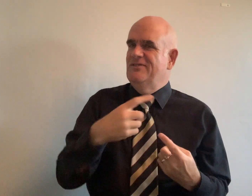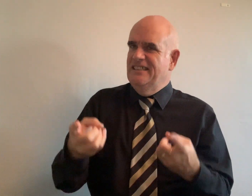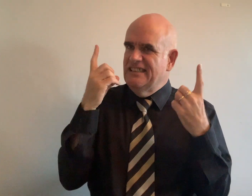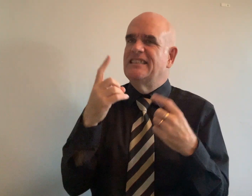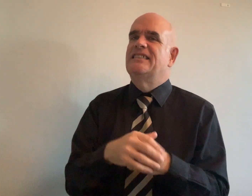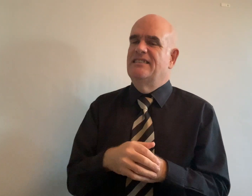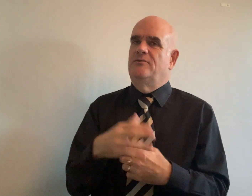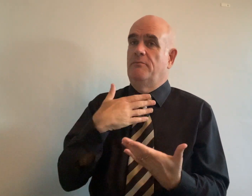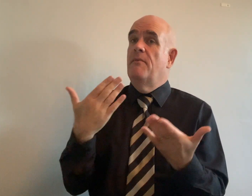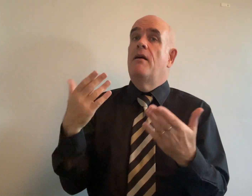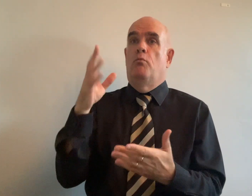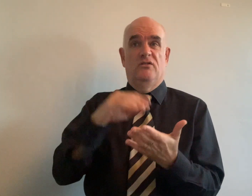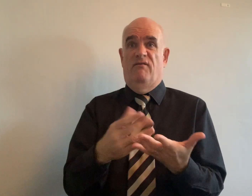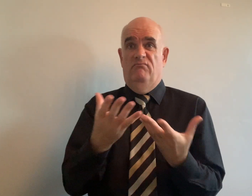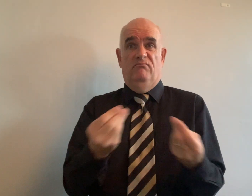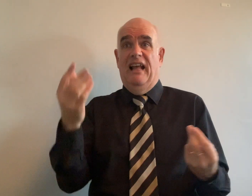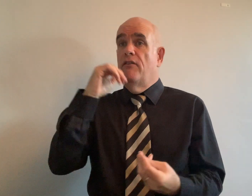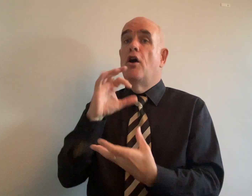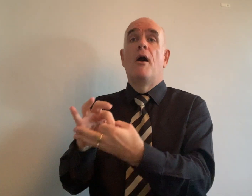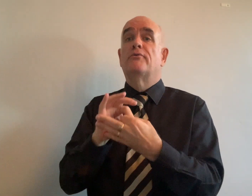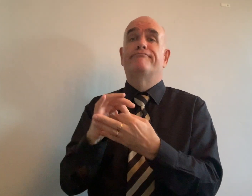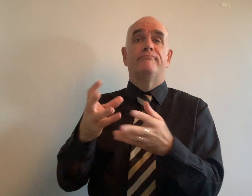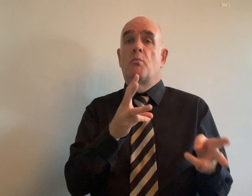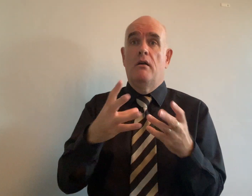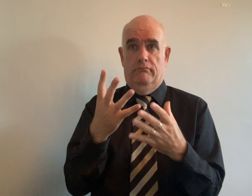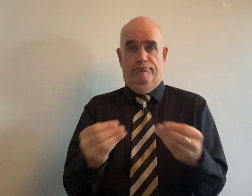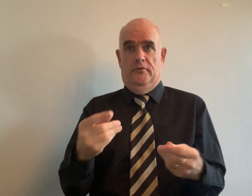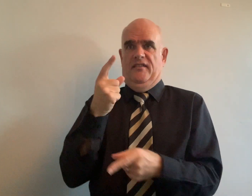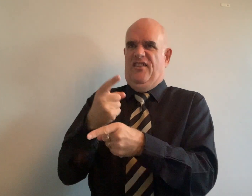be that we continue to save lives that would otherwise have been lost by